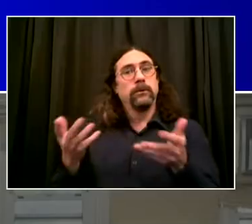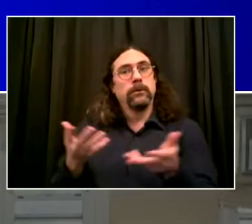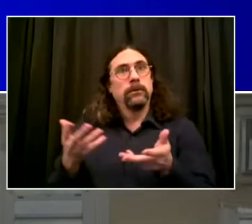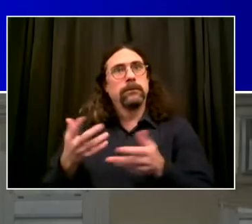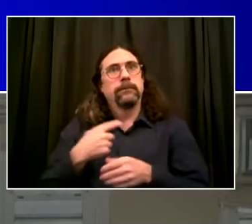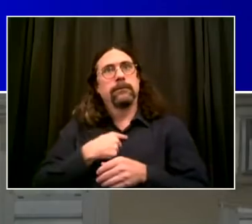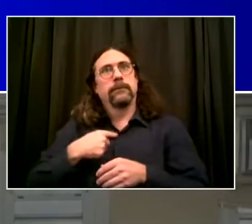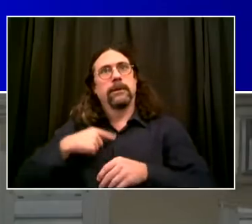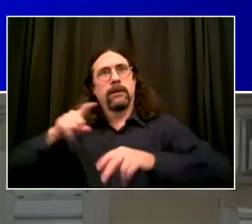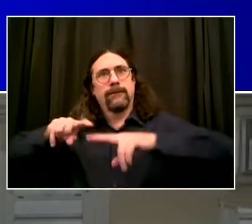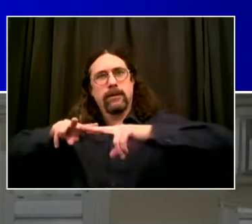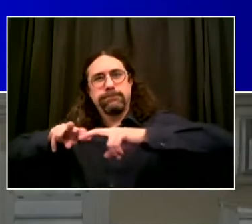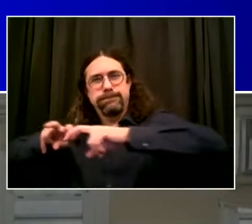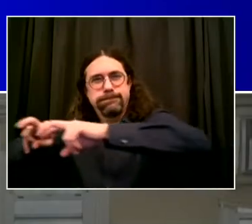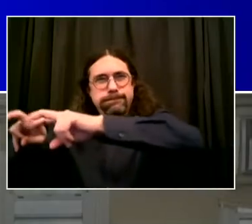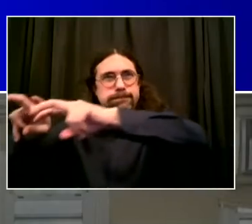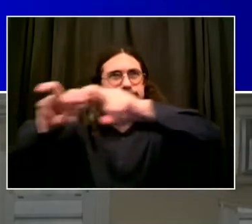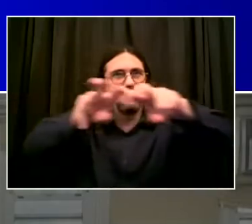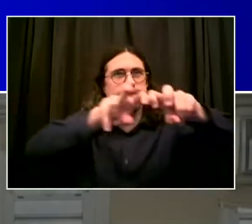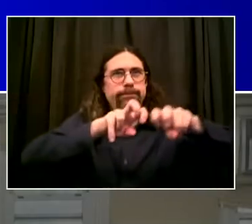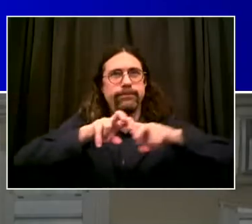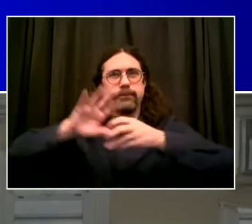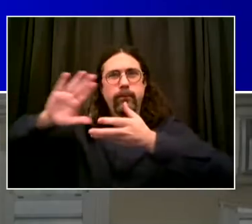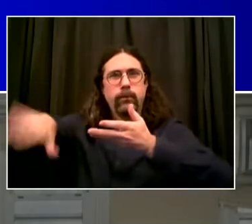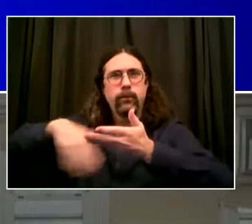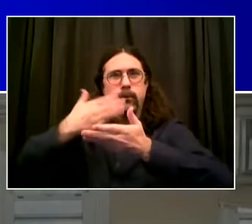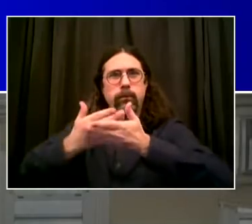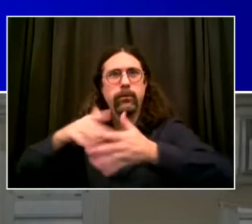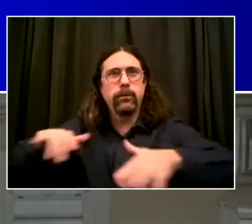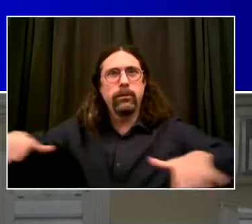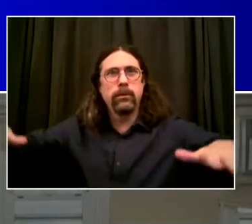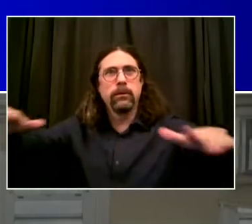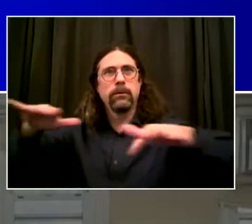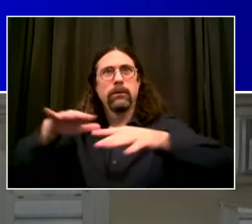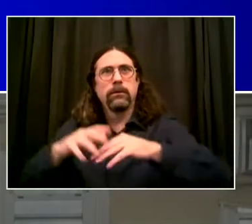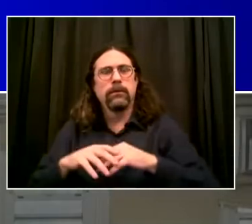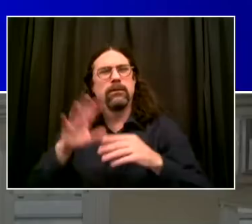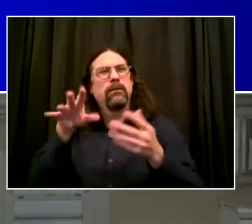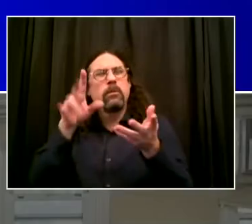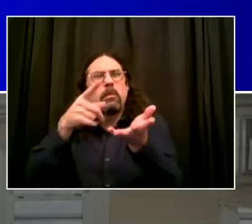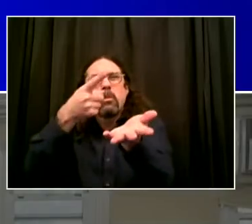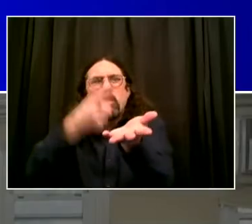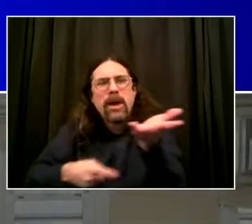GROUND WE LOST WITH MOST STATES DIAGNOSTIC ASSESSMENT CITYWIDE AND